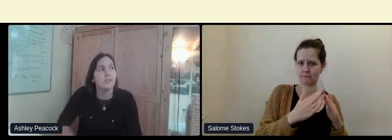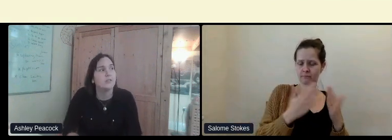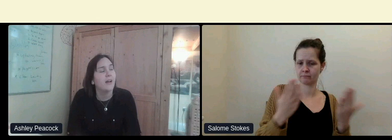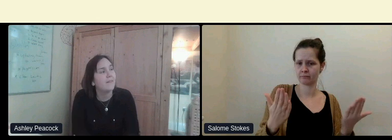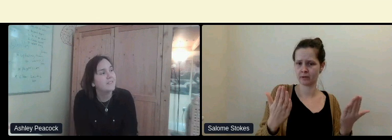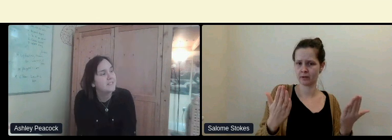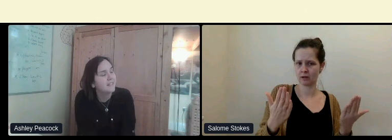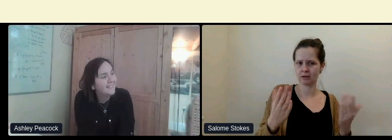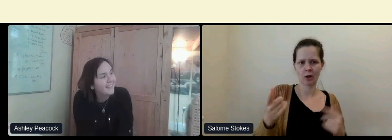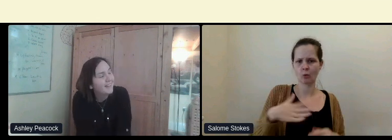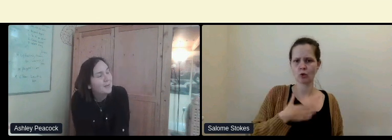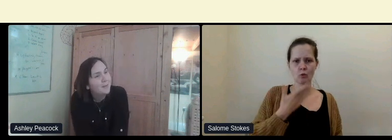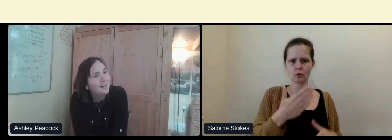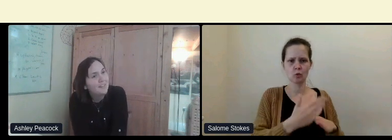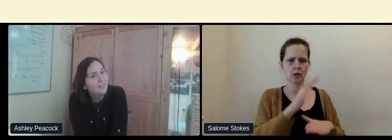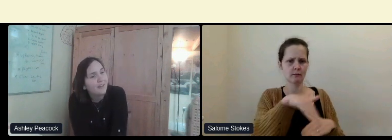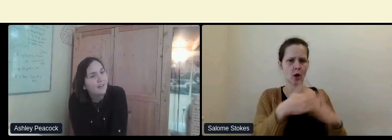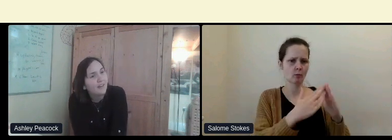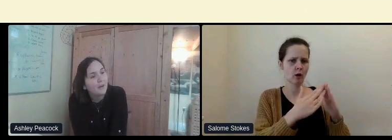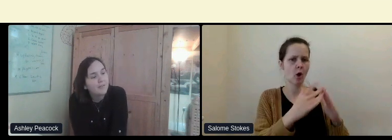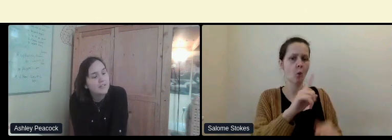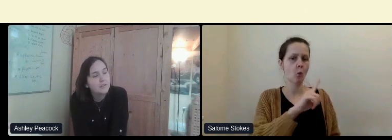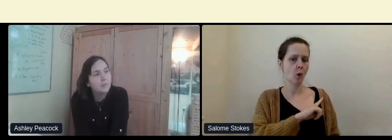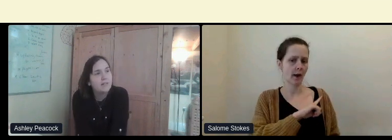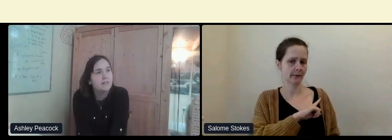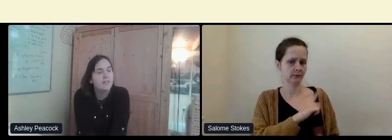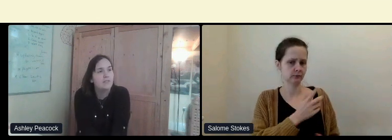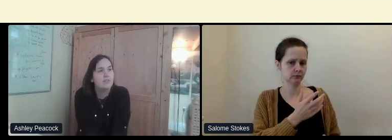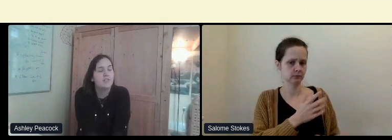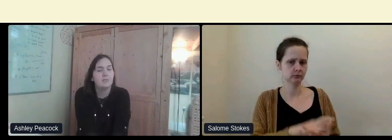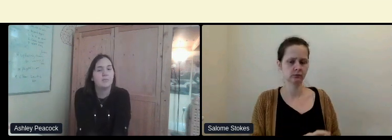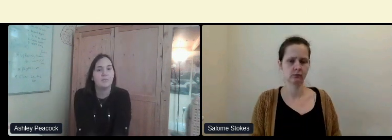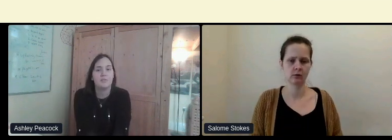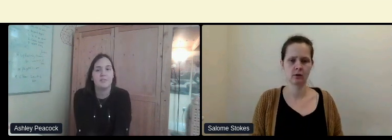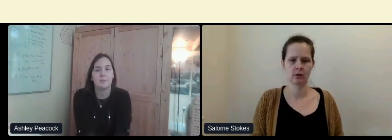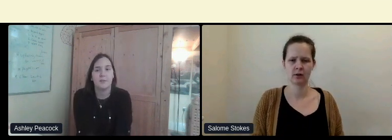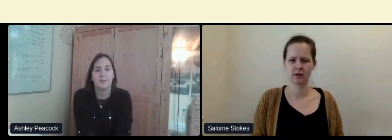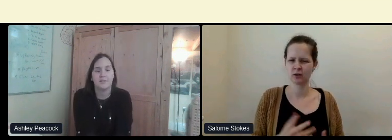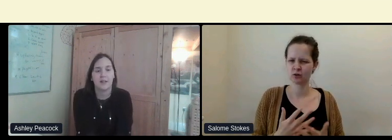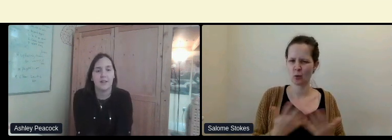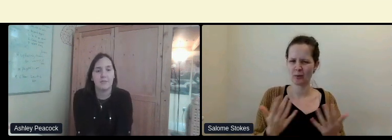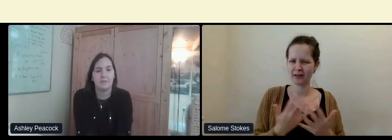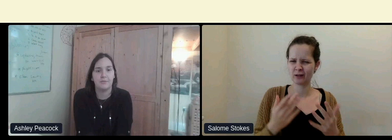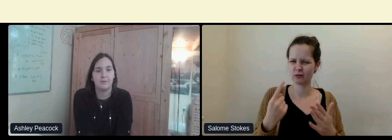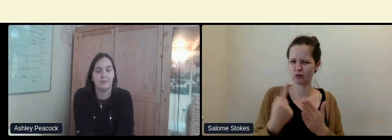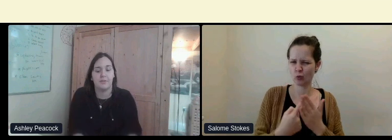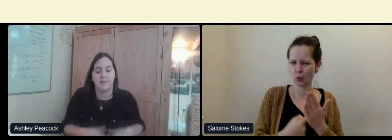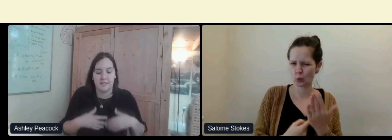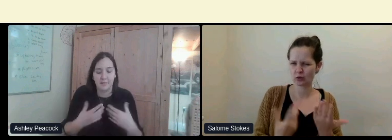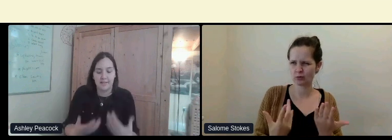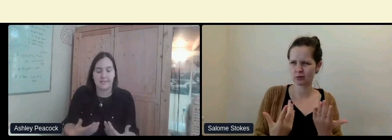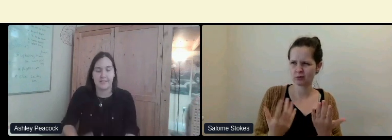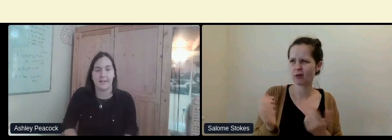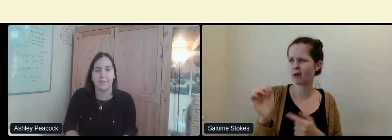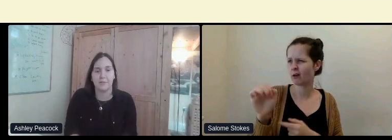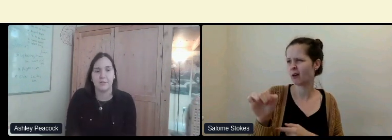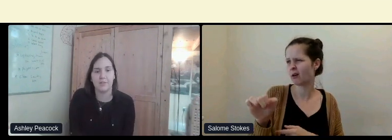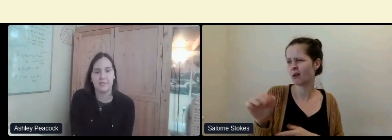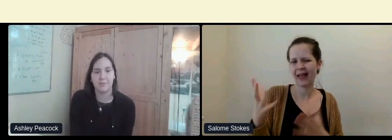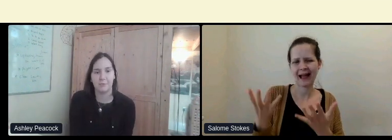So often there's so many traditional rules that we've just kind of assimilated and forgotten